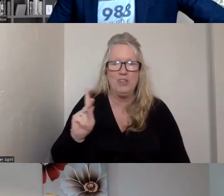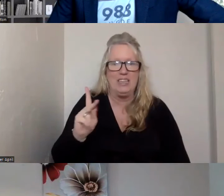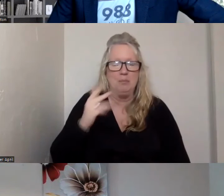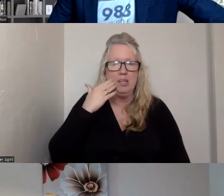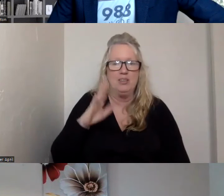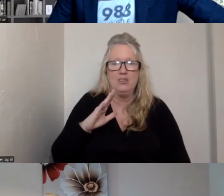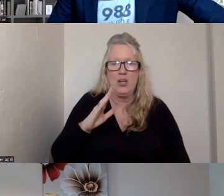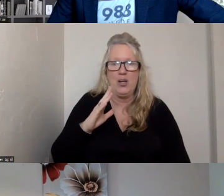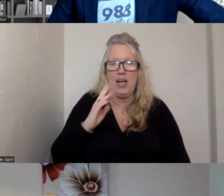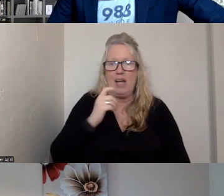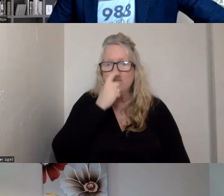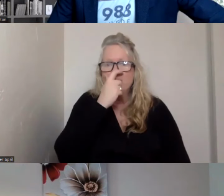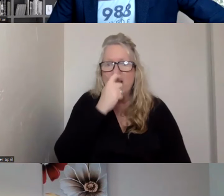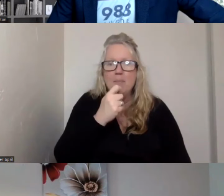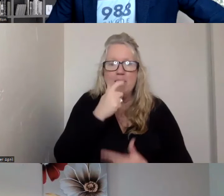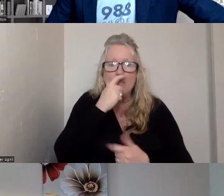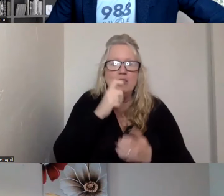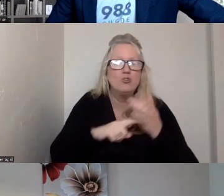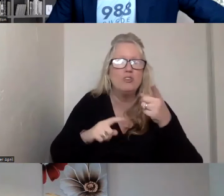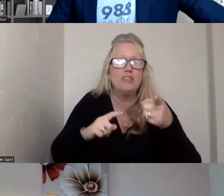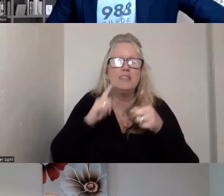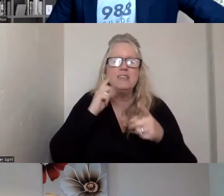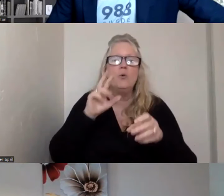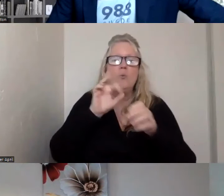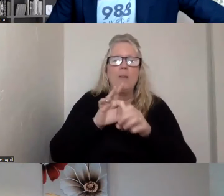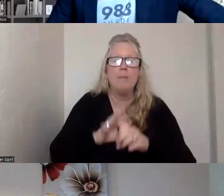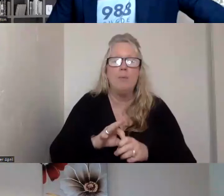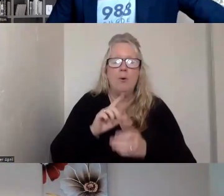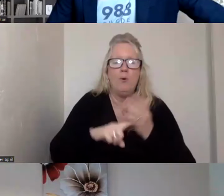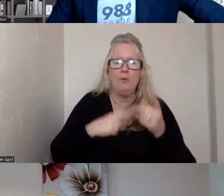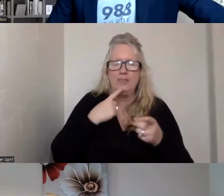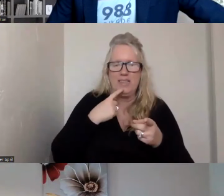I AM INTERESTED IN WHAT THE POLL SAYS. >>: THE AUDIENCE IS ALL OVER THE BOARD.